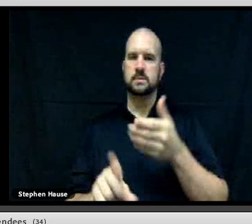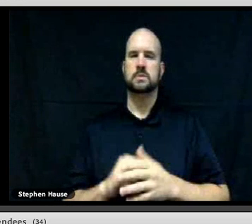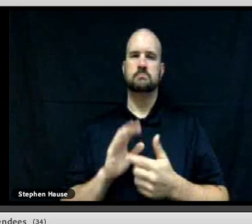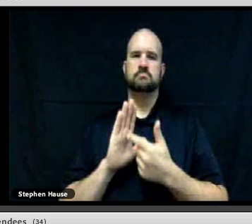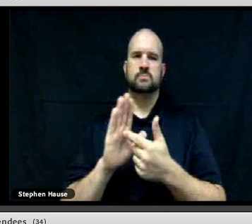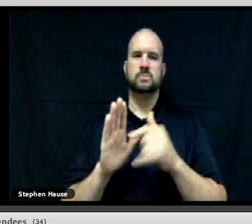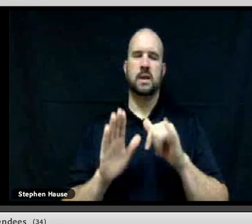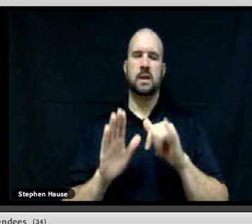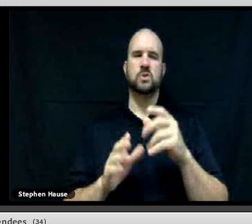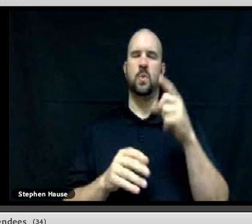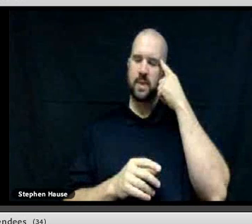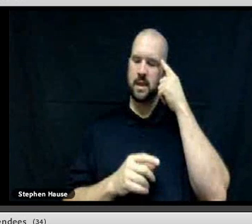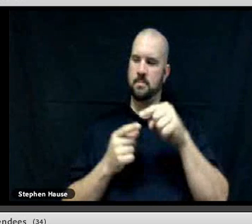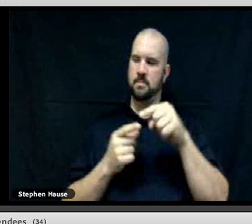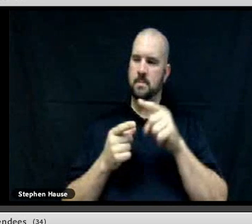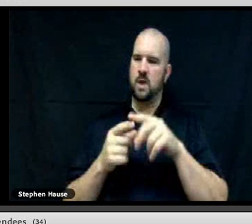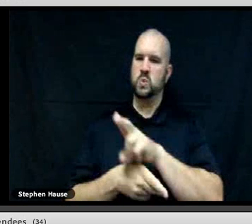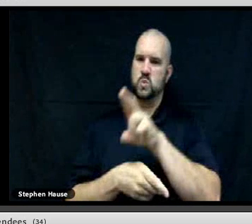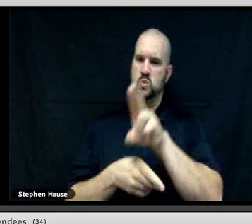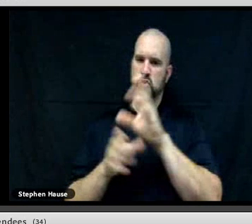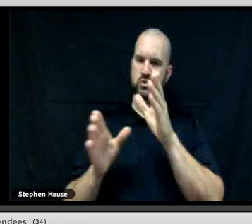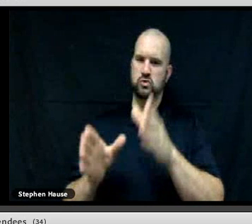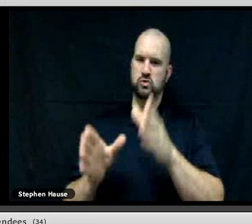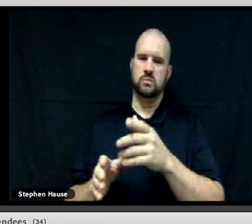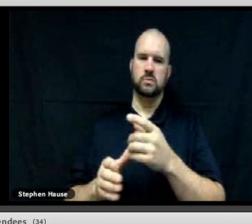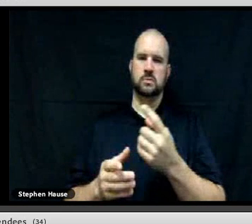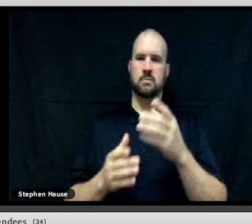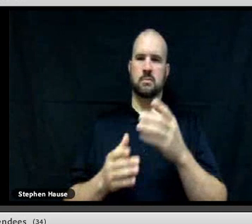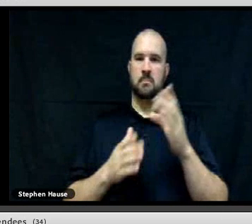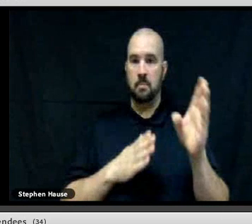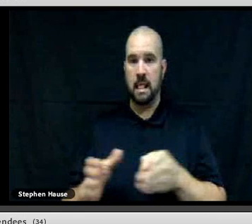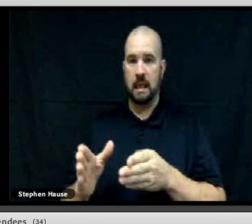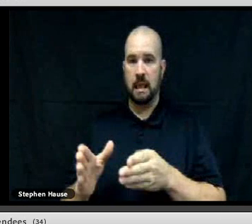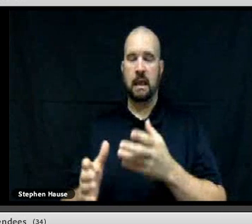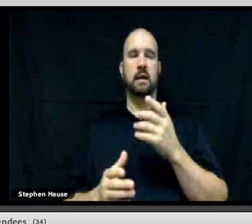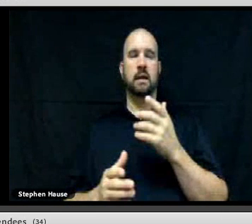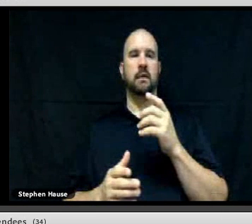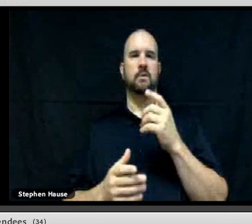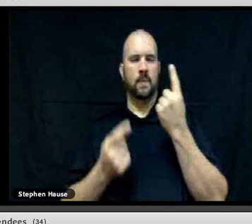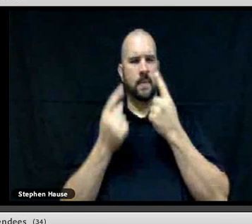instead of, um, thinking about what the file format is,